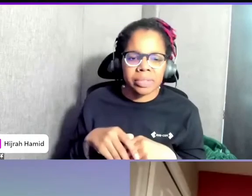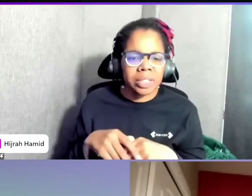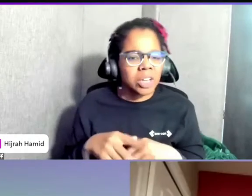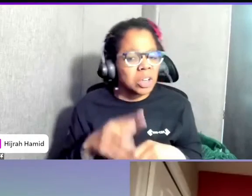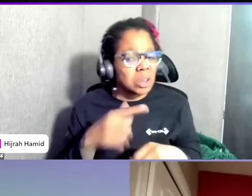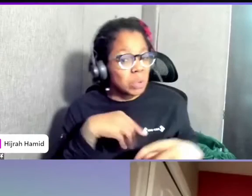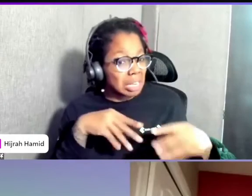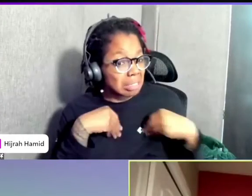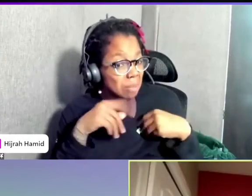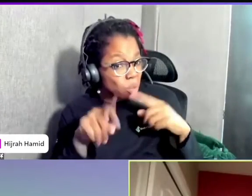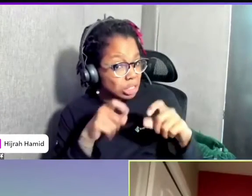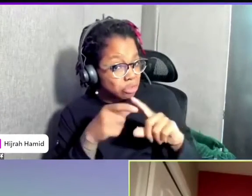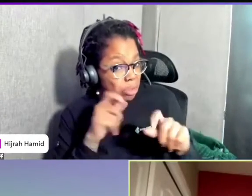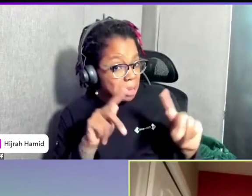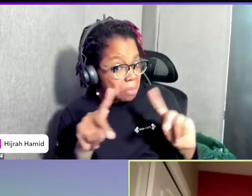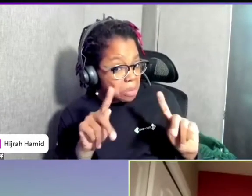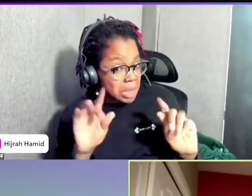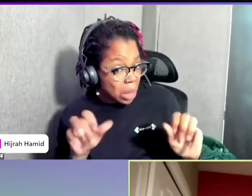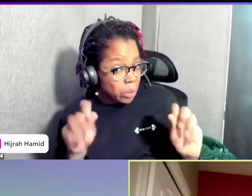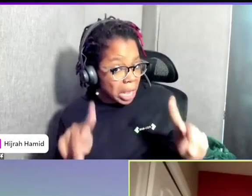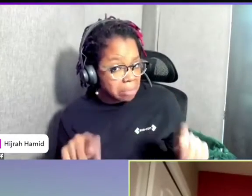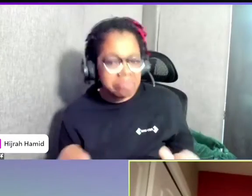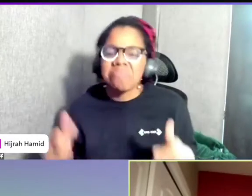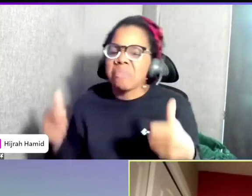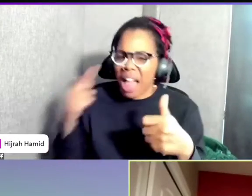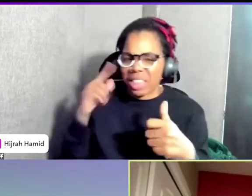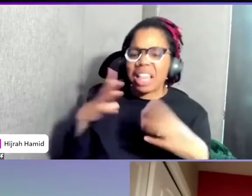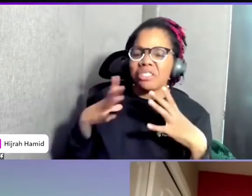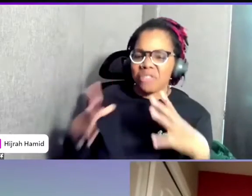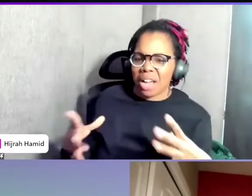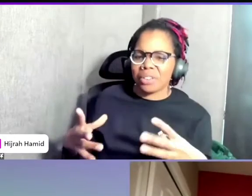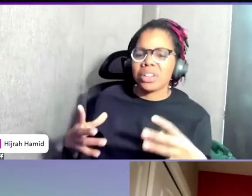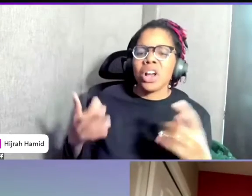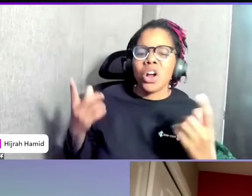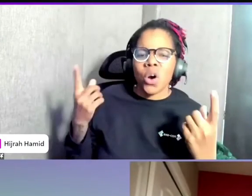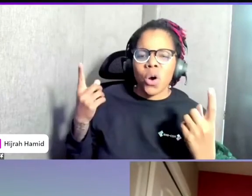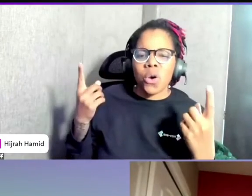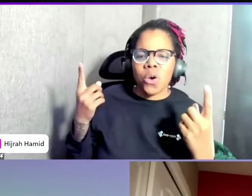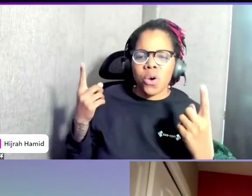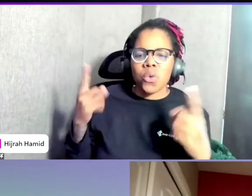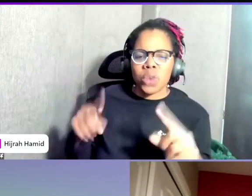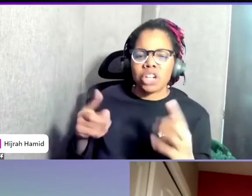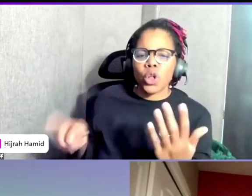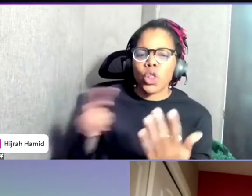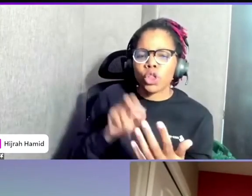should I try doing the screen share thing? [>>] Marco, we're running close